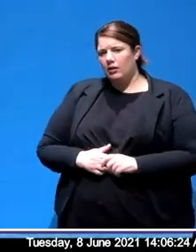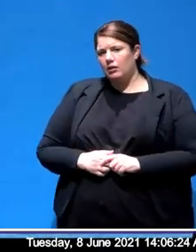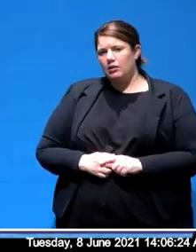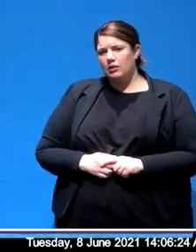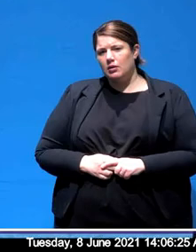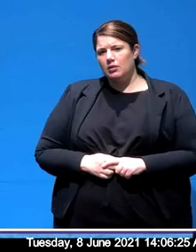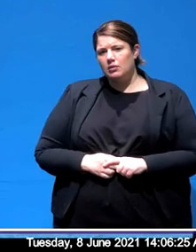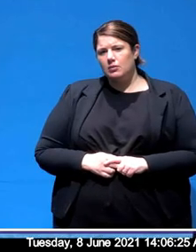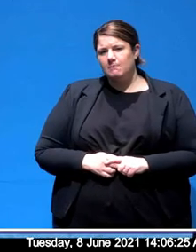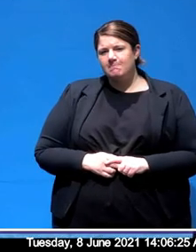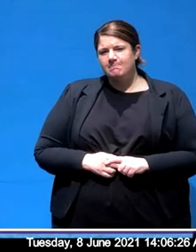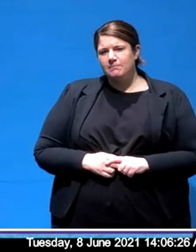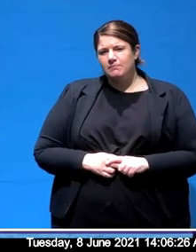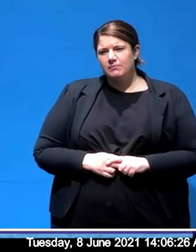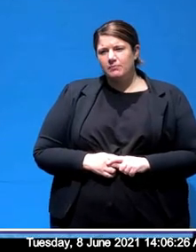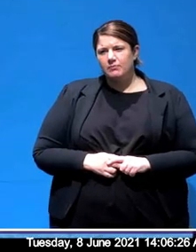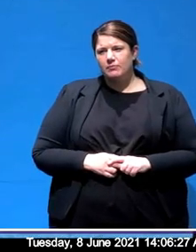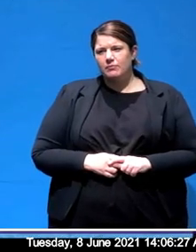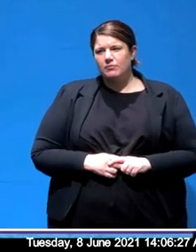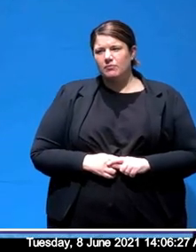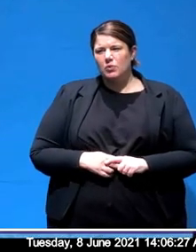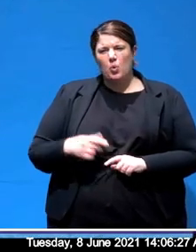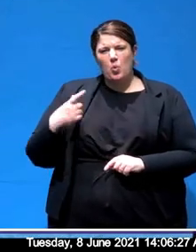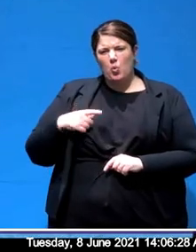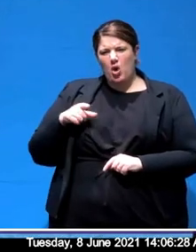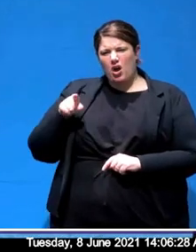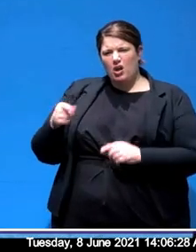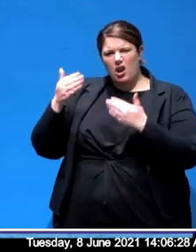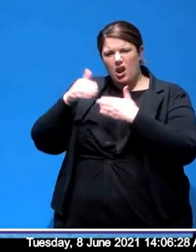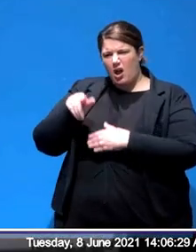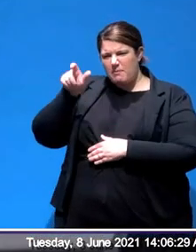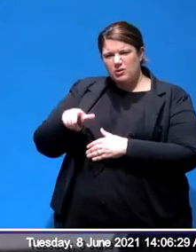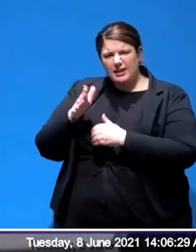Can you explain why it wouldn't have been done at the time? No, I can't.